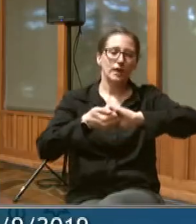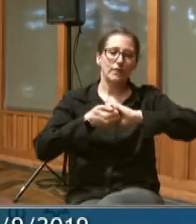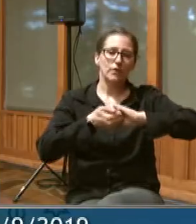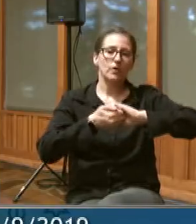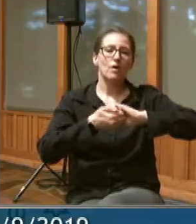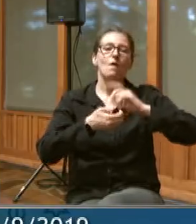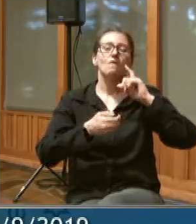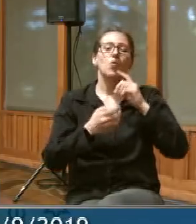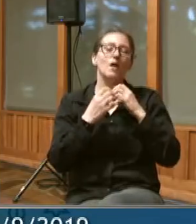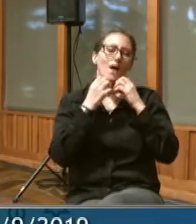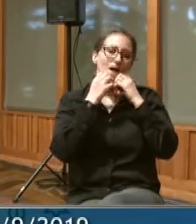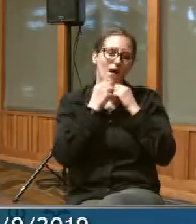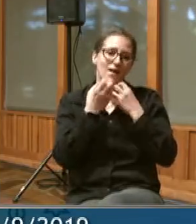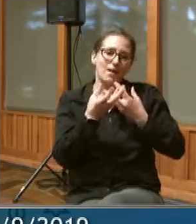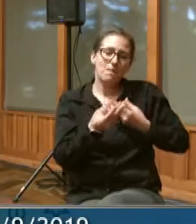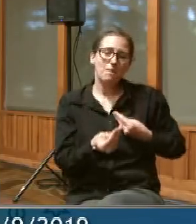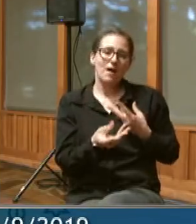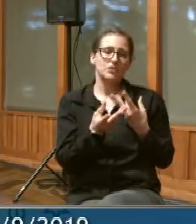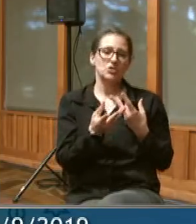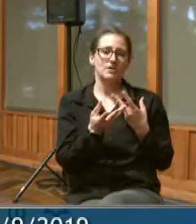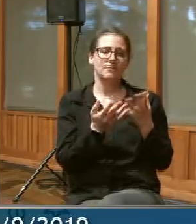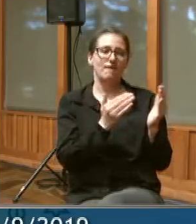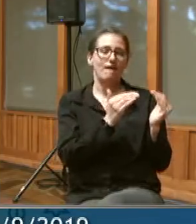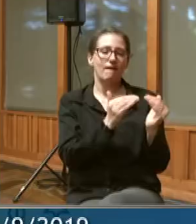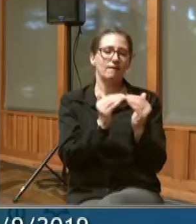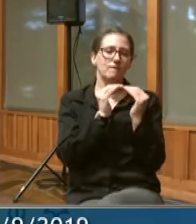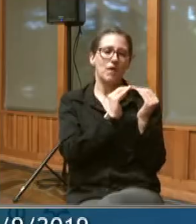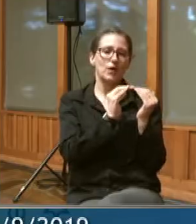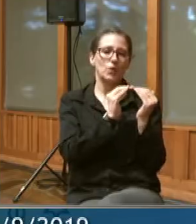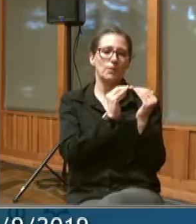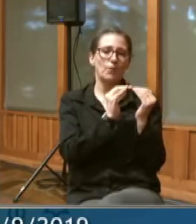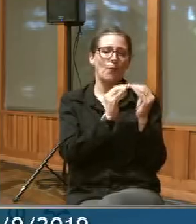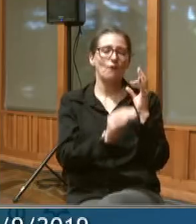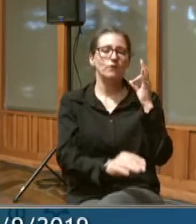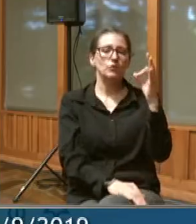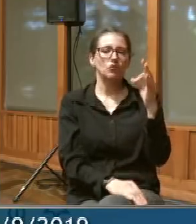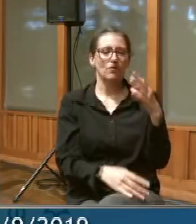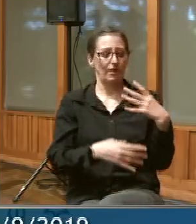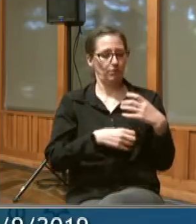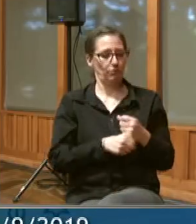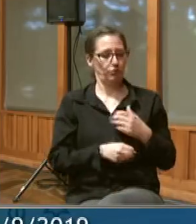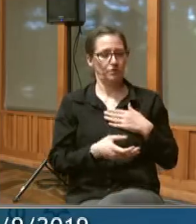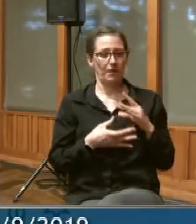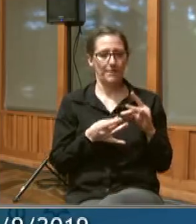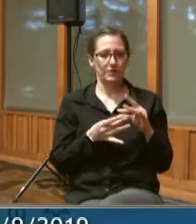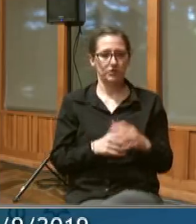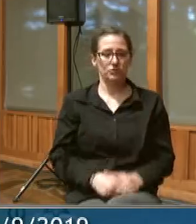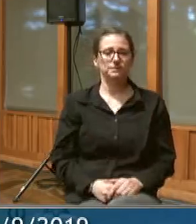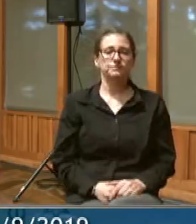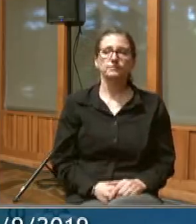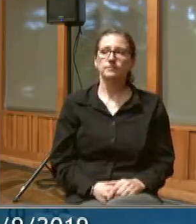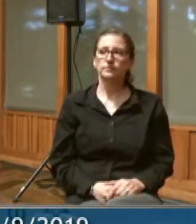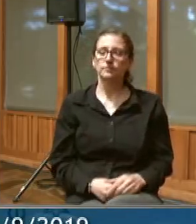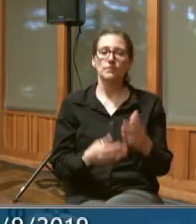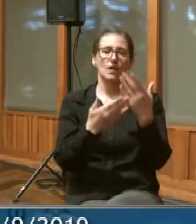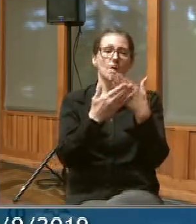AND WORKING TOGETHER TOWARDS A COMPASSIONATE, EQUITABLE, PROSPEROUS FUTURE. THAT CONCLUDES MY SUMMARY OF MY